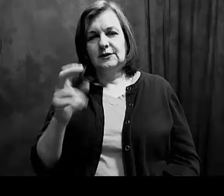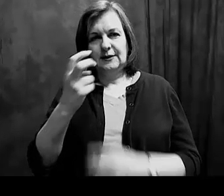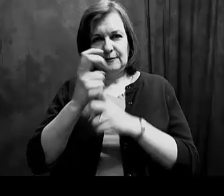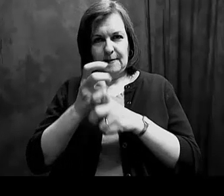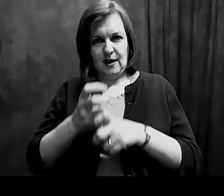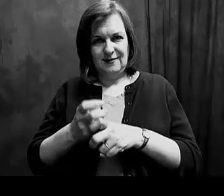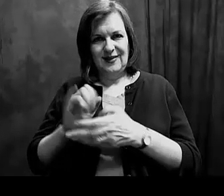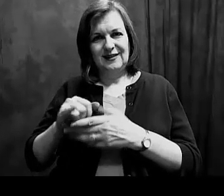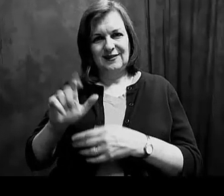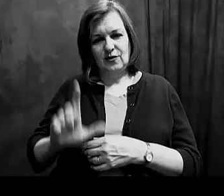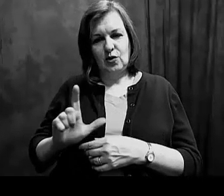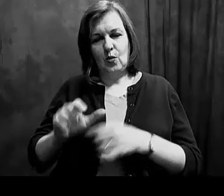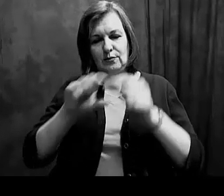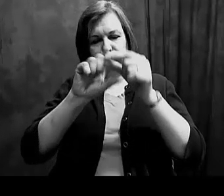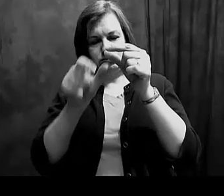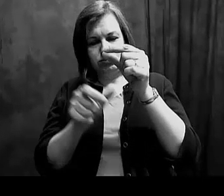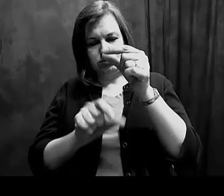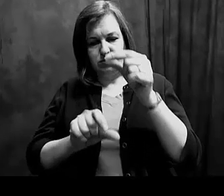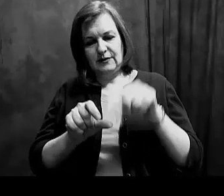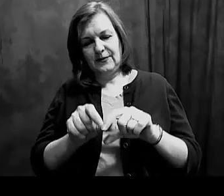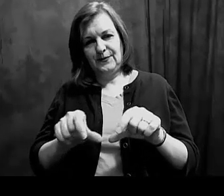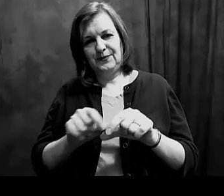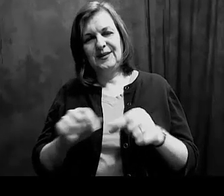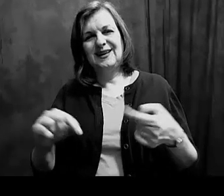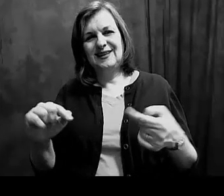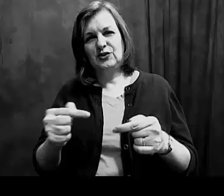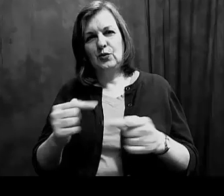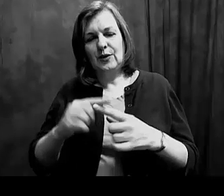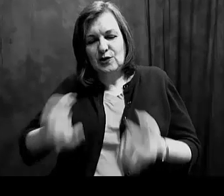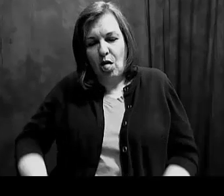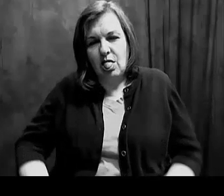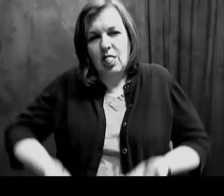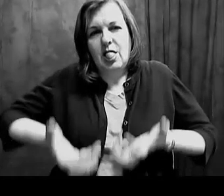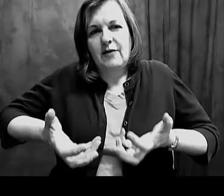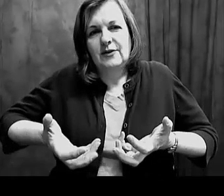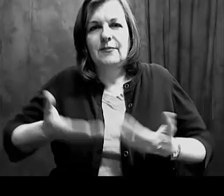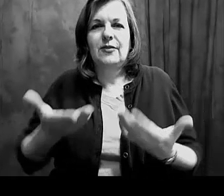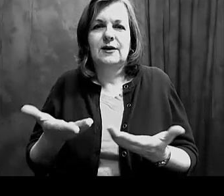this slower region of your back often injured in lifting things and twisting things